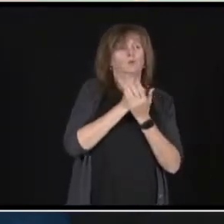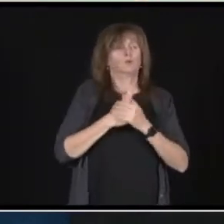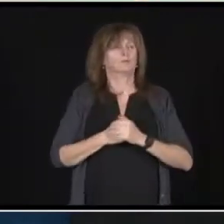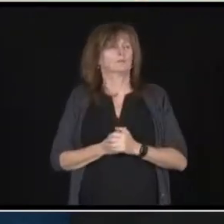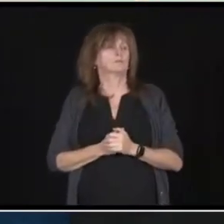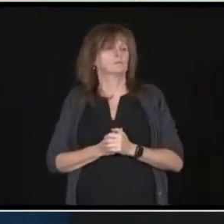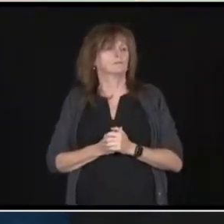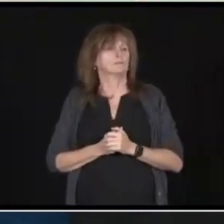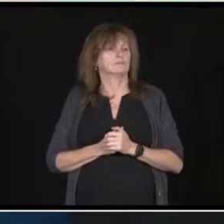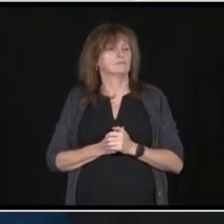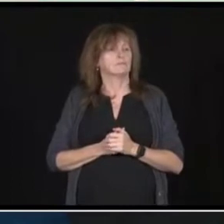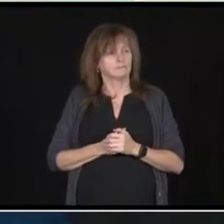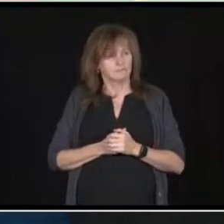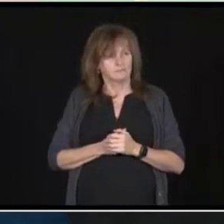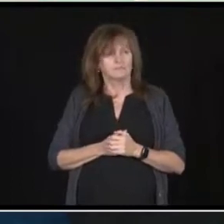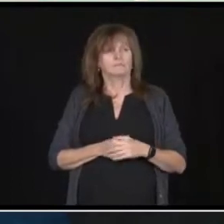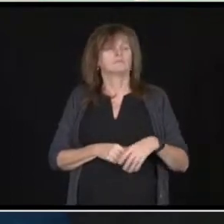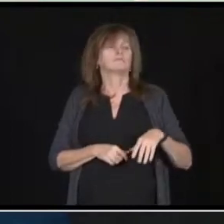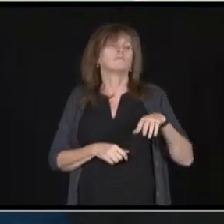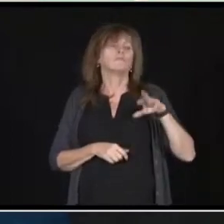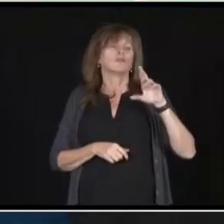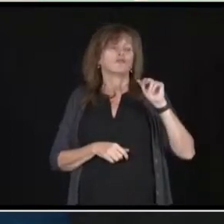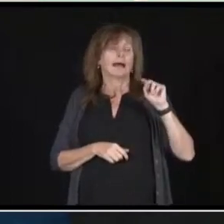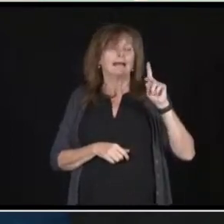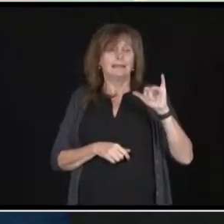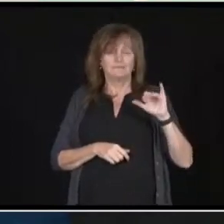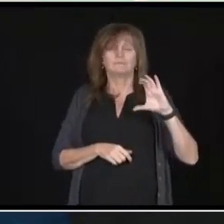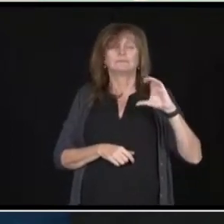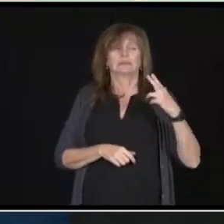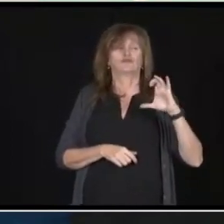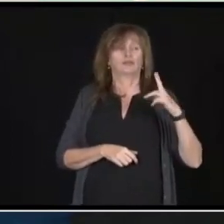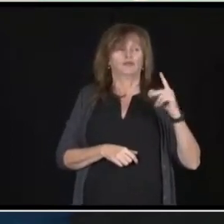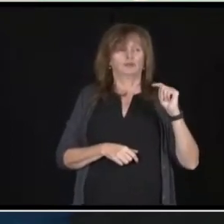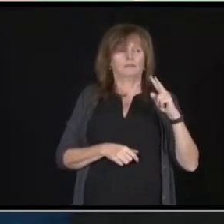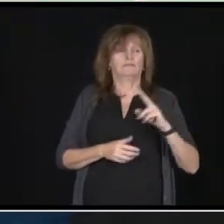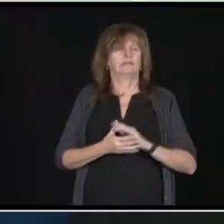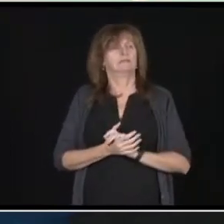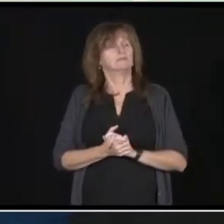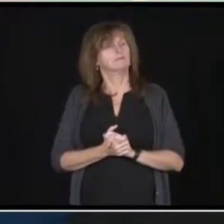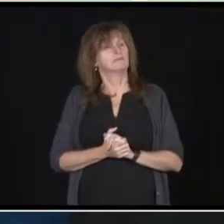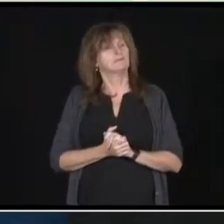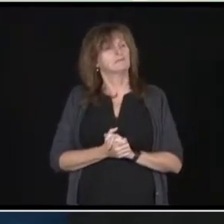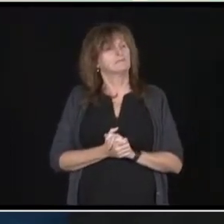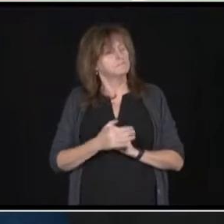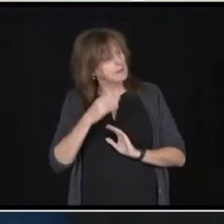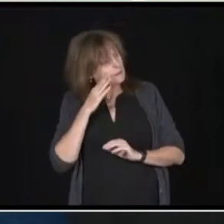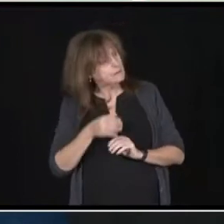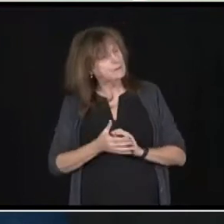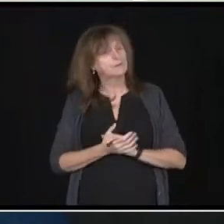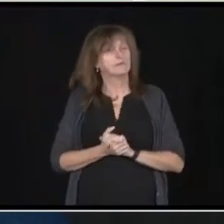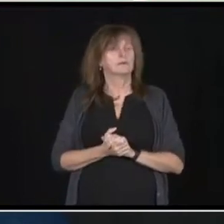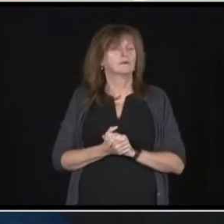Next question is from Randy at CHCH TV. Hi Premier. I am wondering about